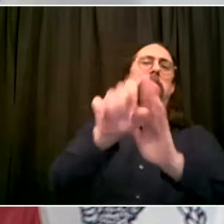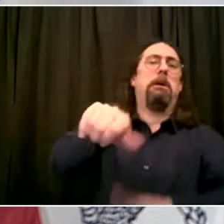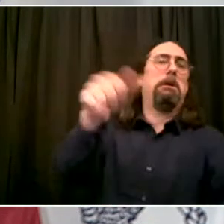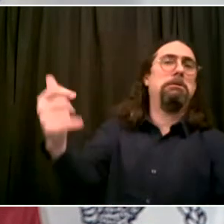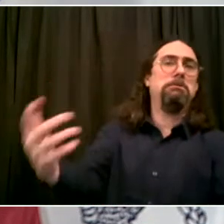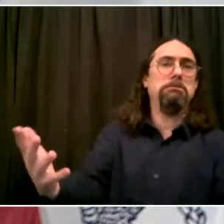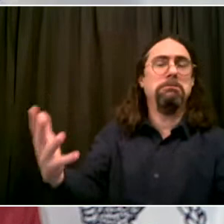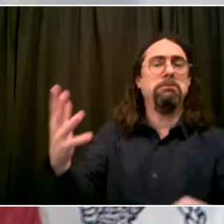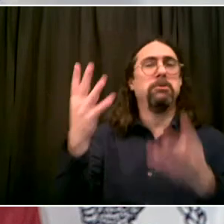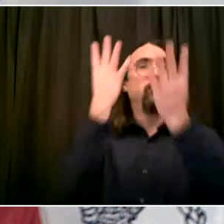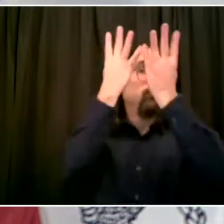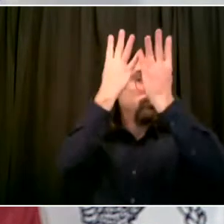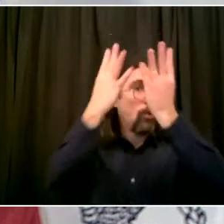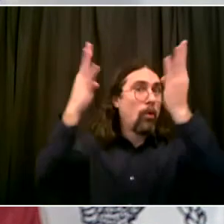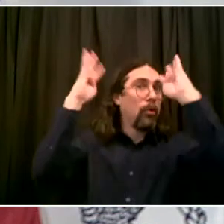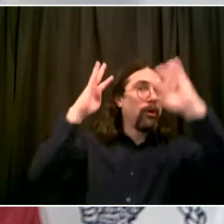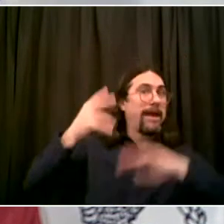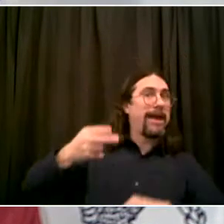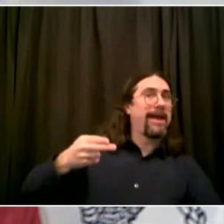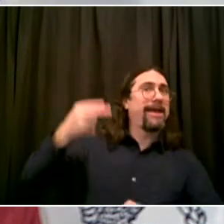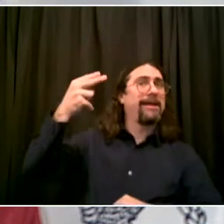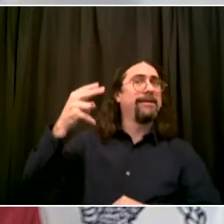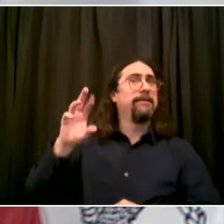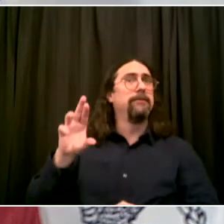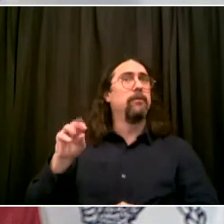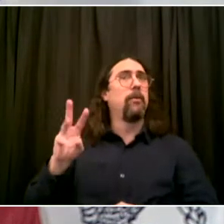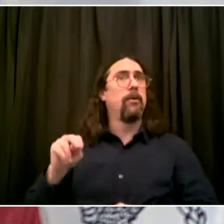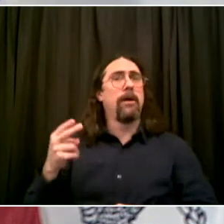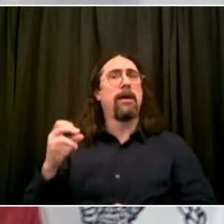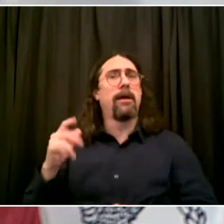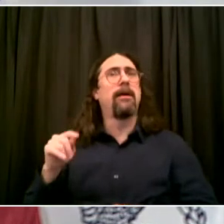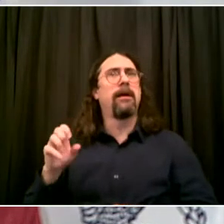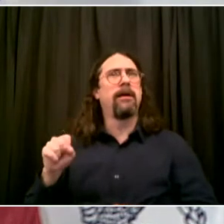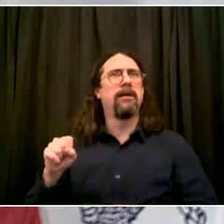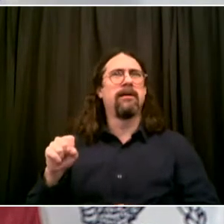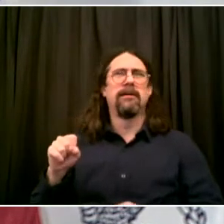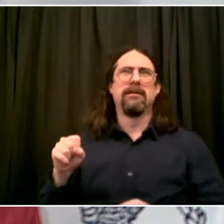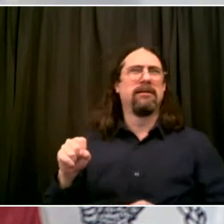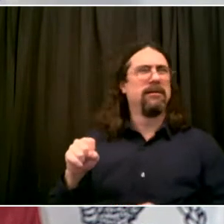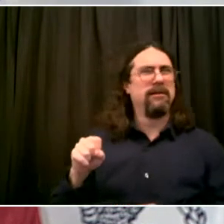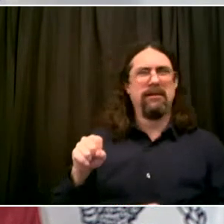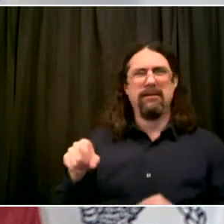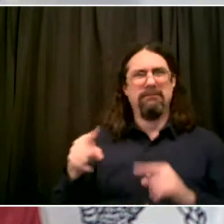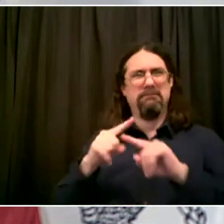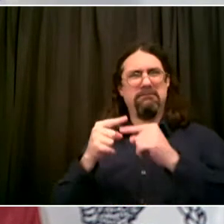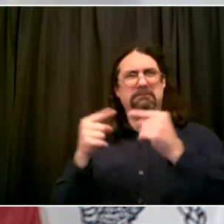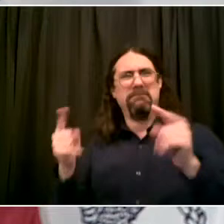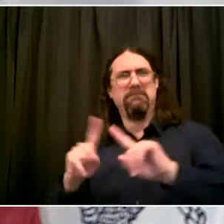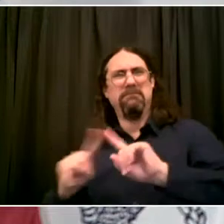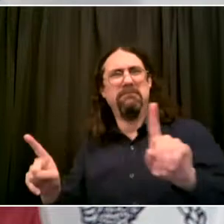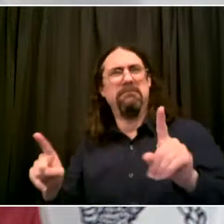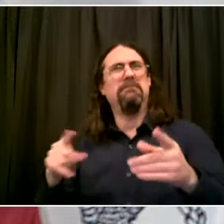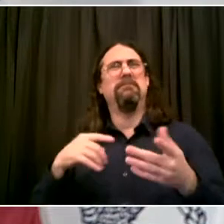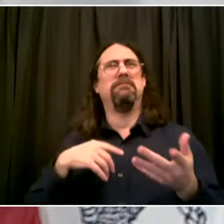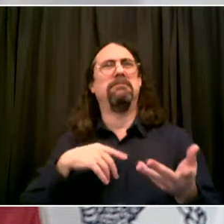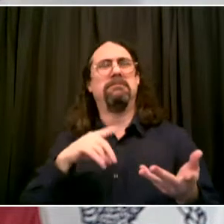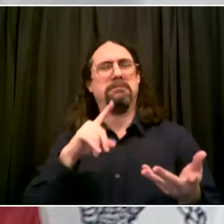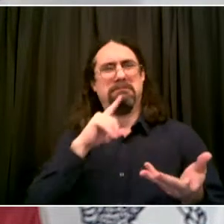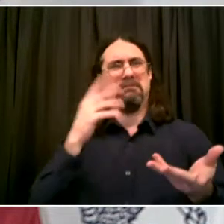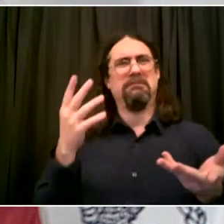WHY, HYW THERE